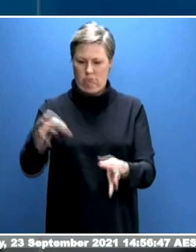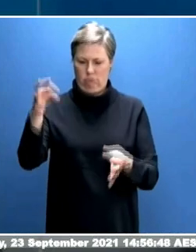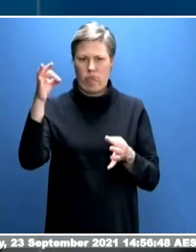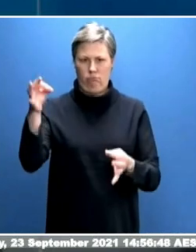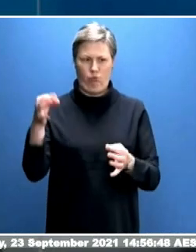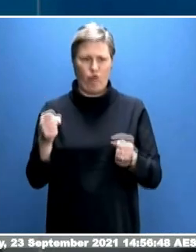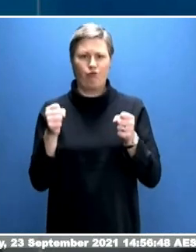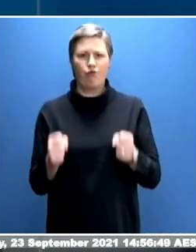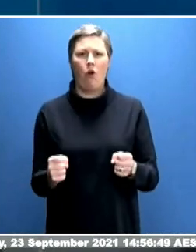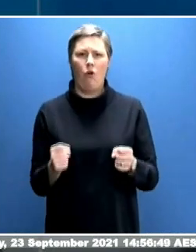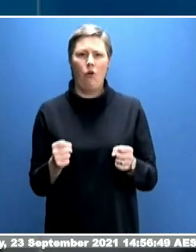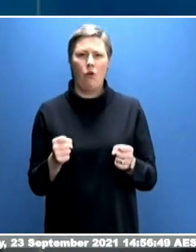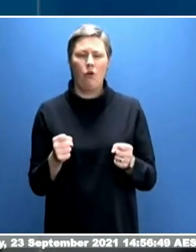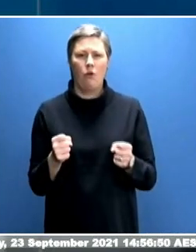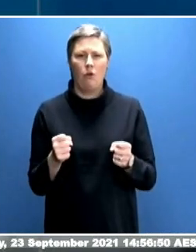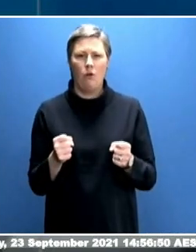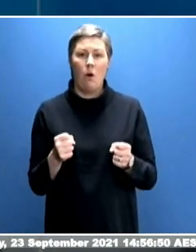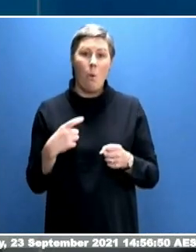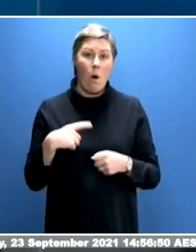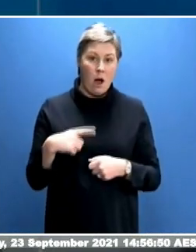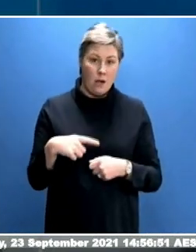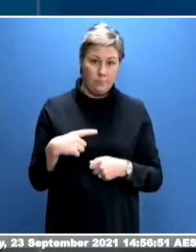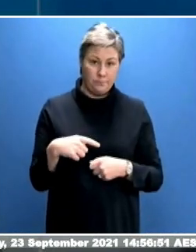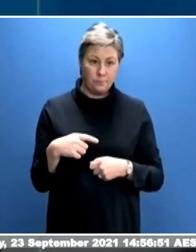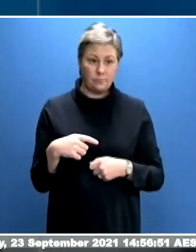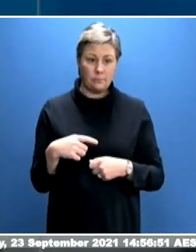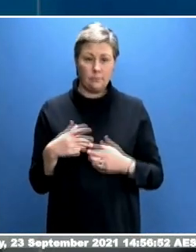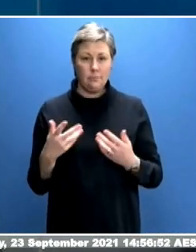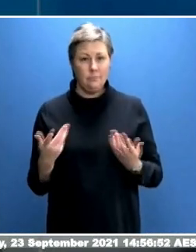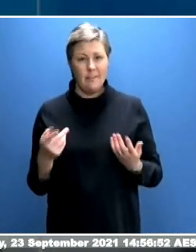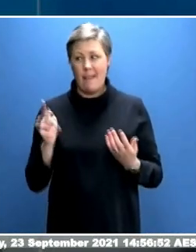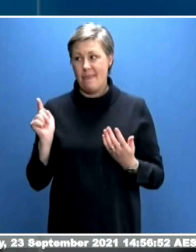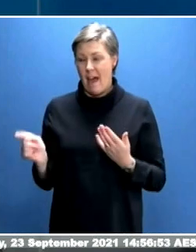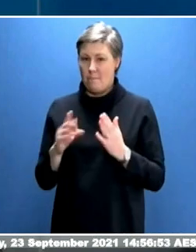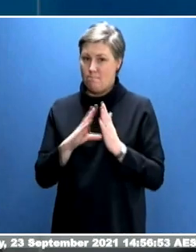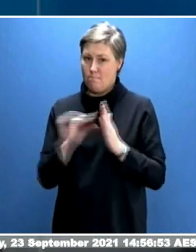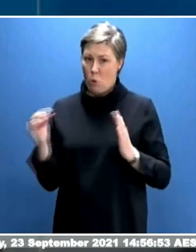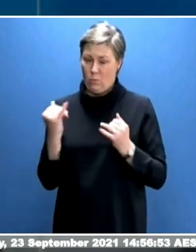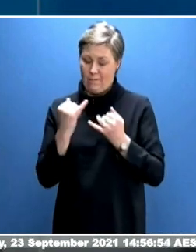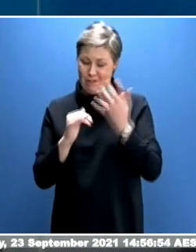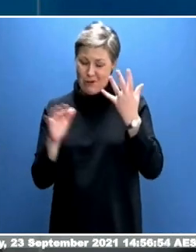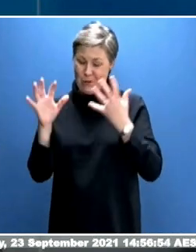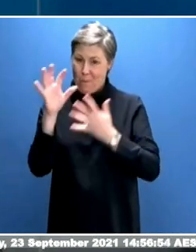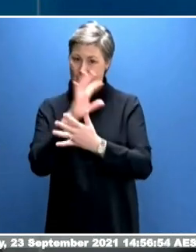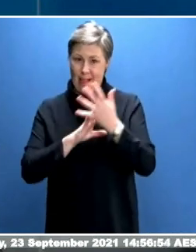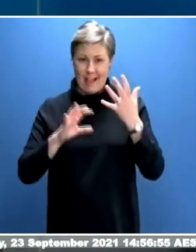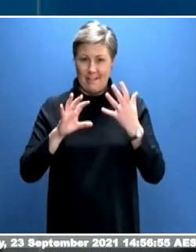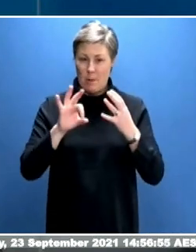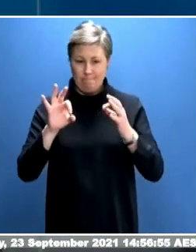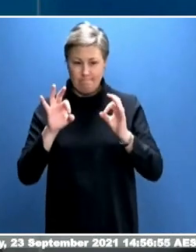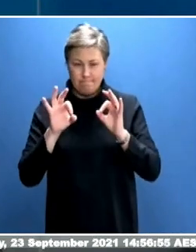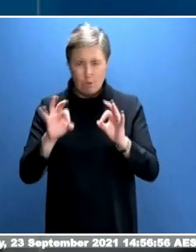One is the complexity of the model, and as you know, we're still working through and